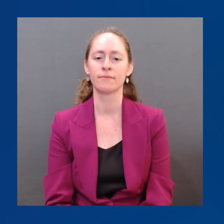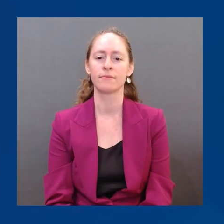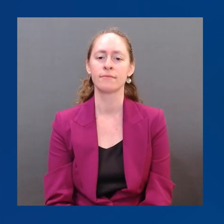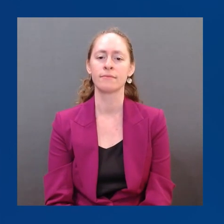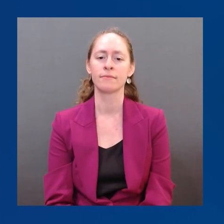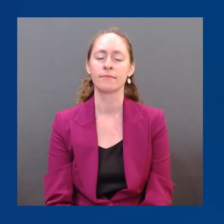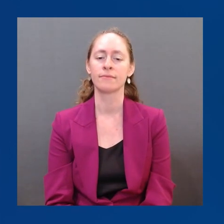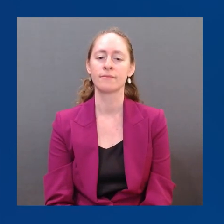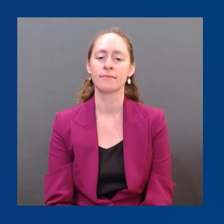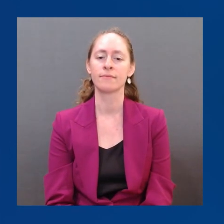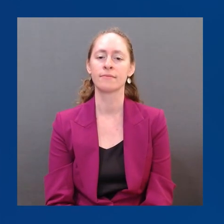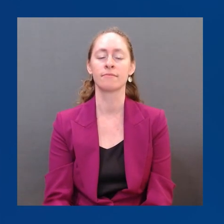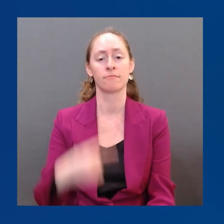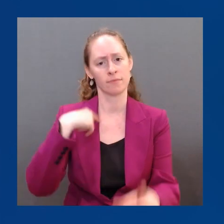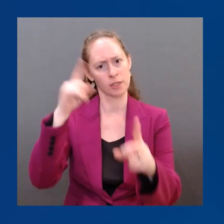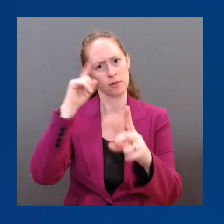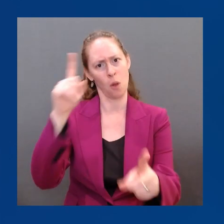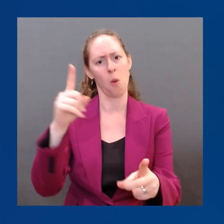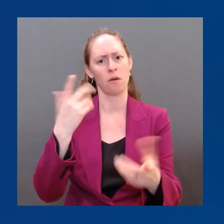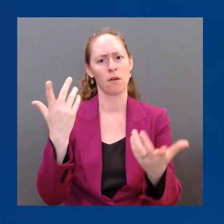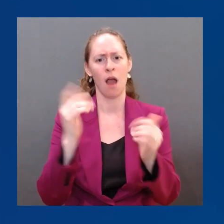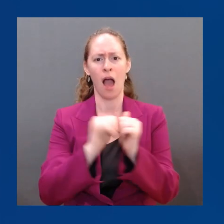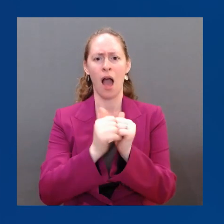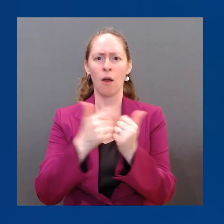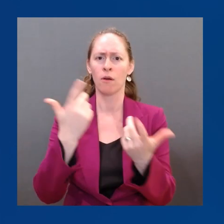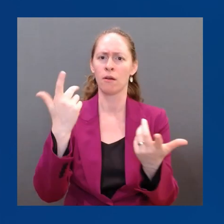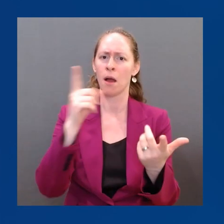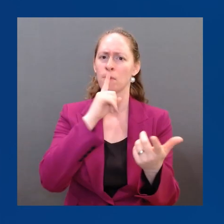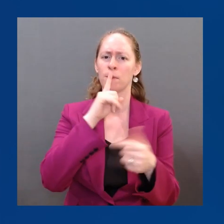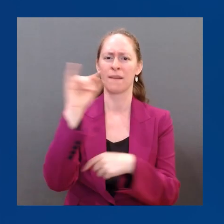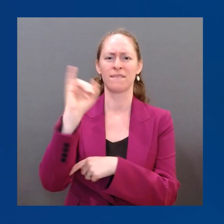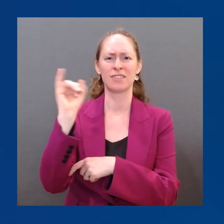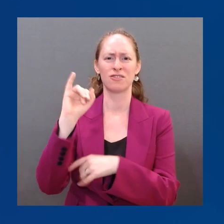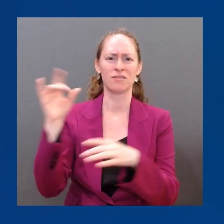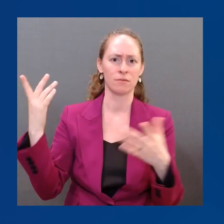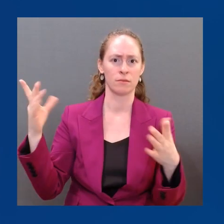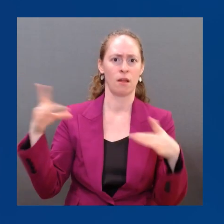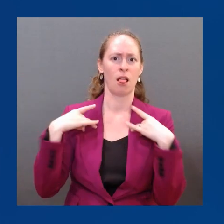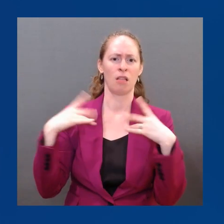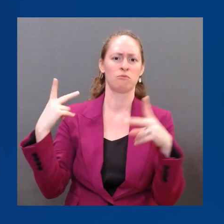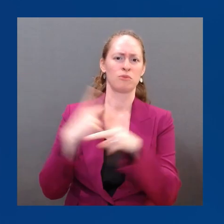and reduce severity -- masking, testing, vaccinations,